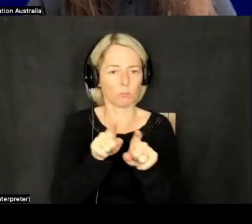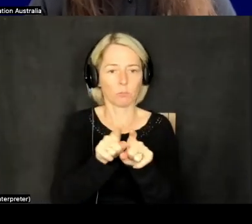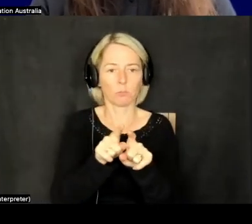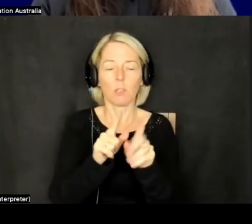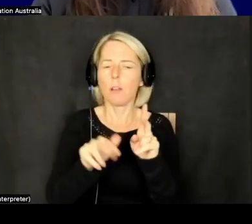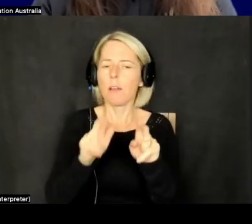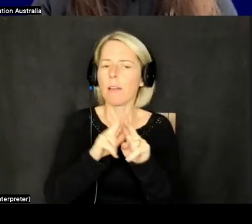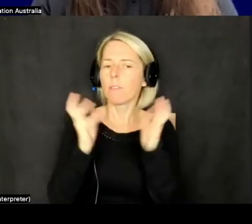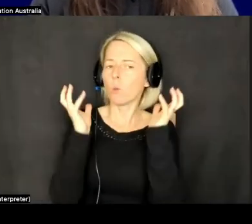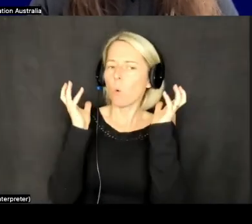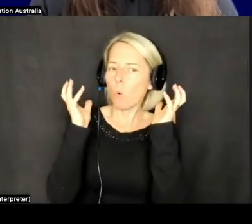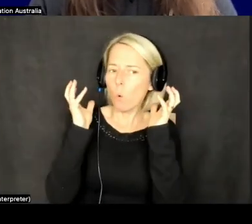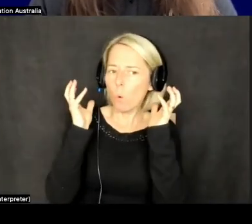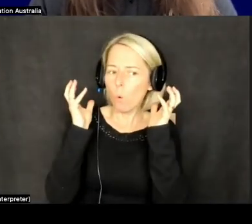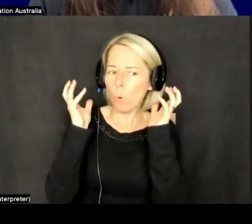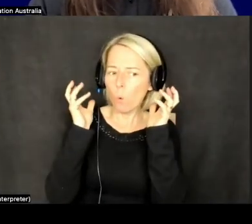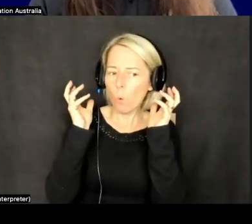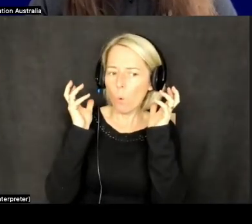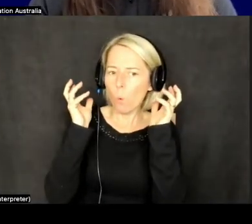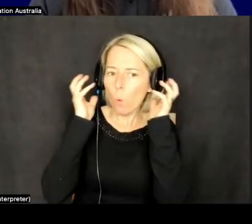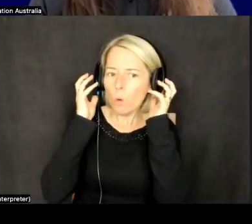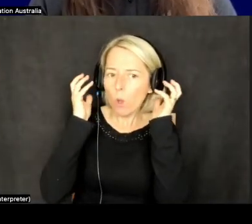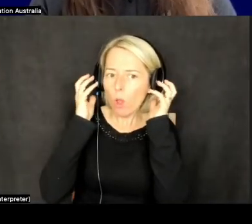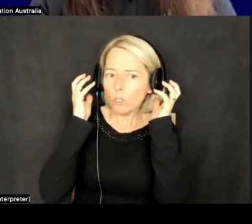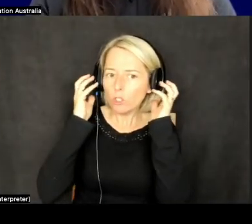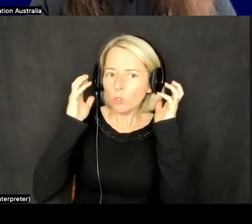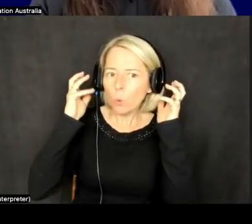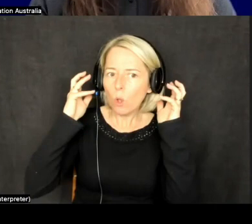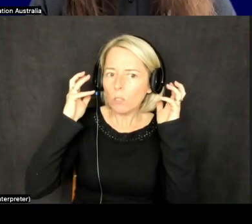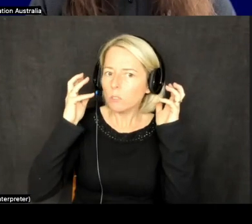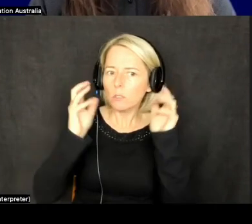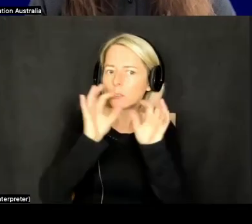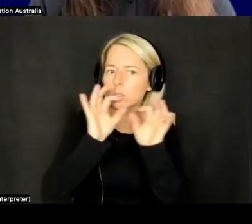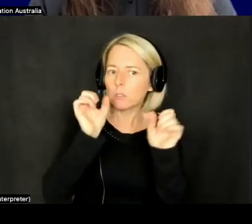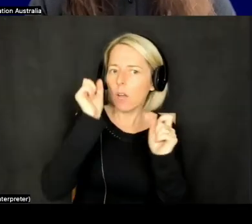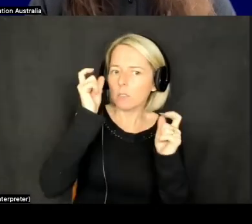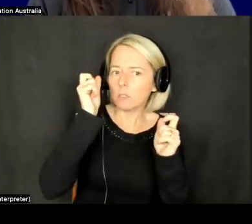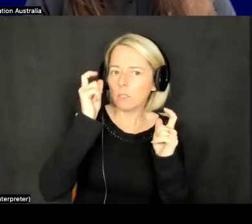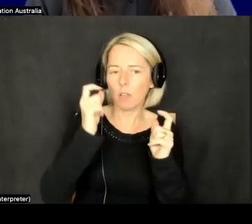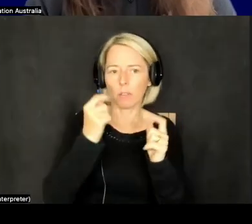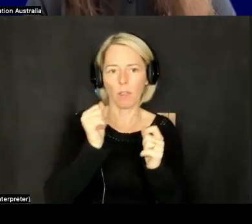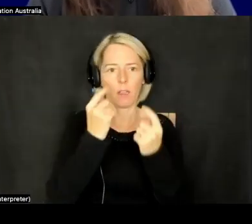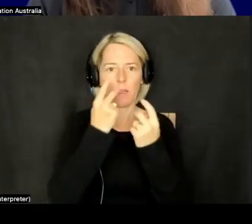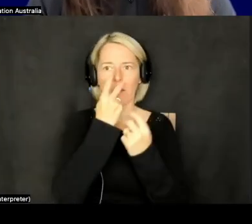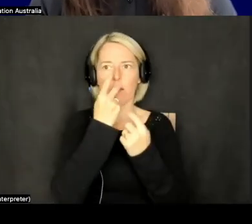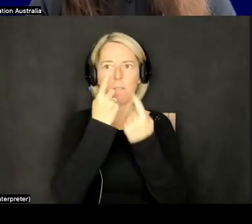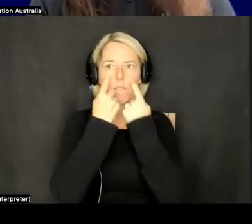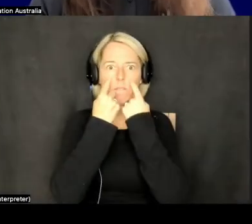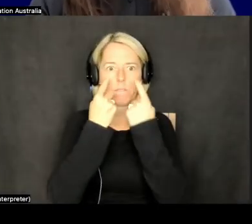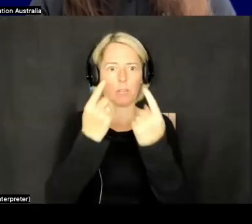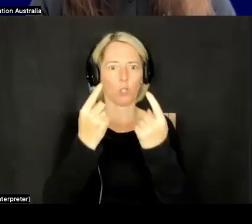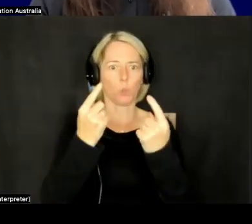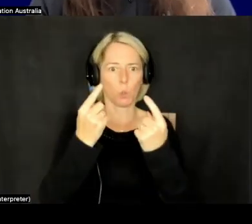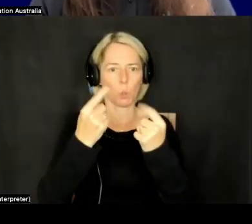understand the vision or the visual responses of the person or what their eyes might or might